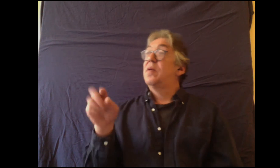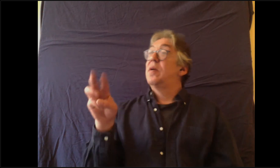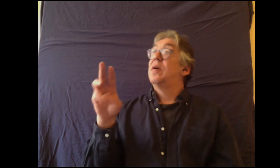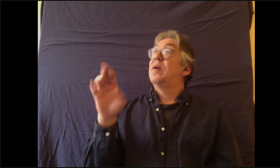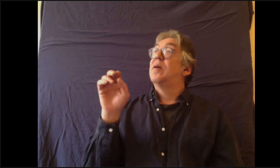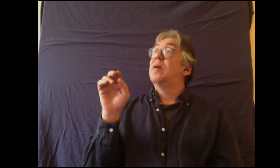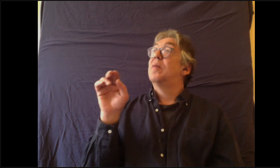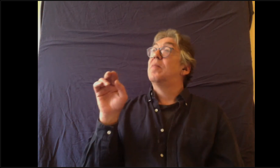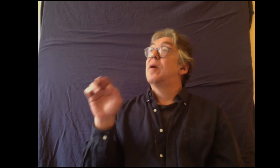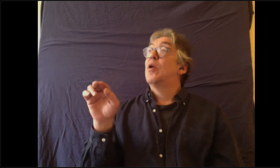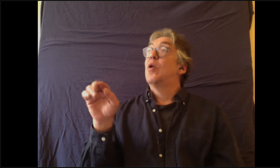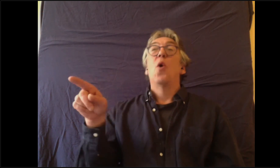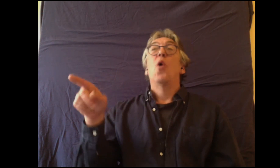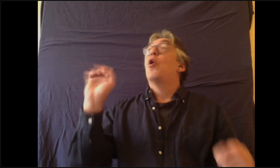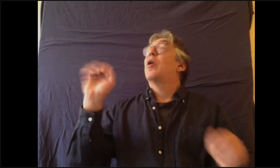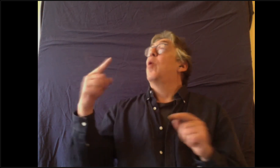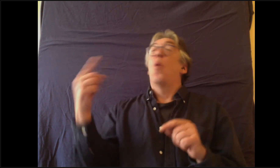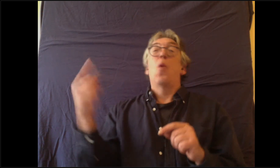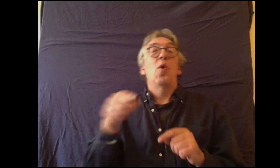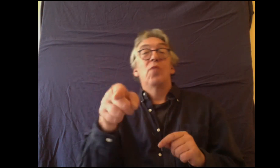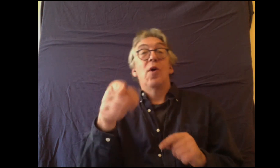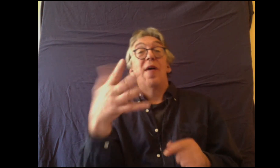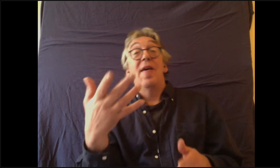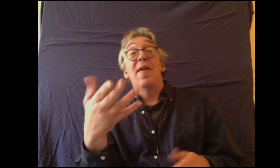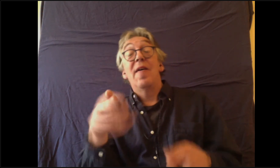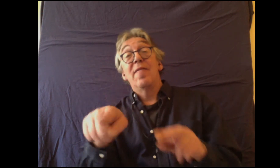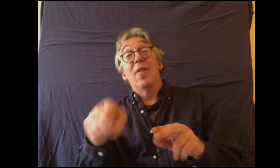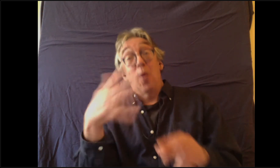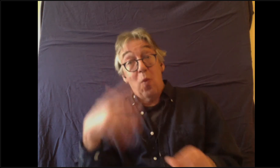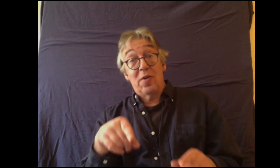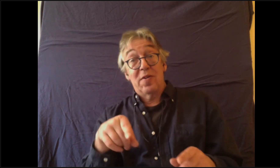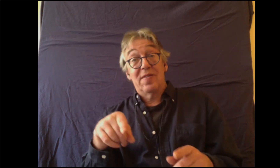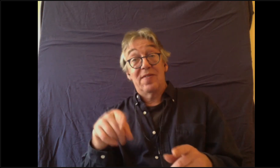you can always send me an email and I'll send that to our speakers.